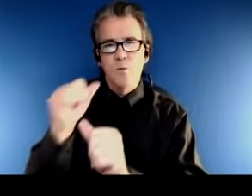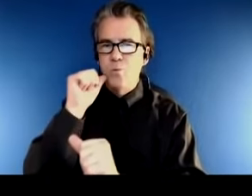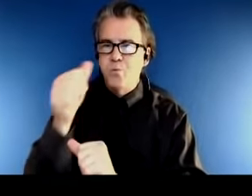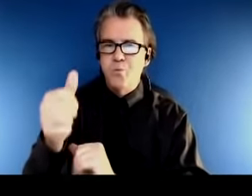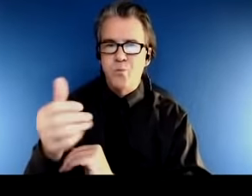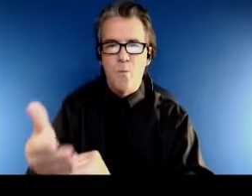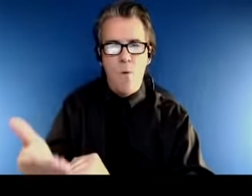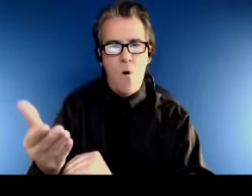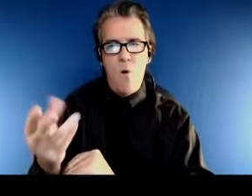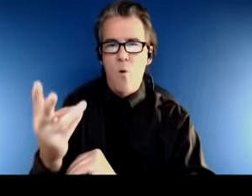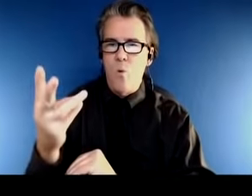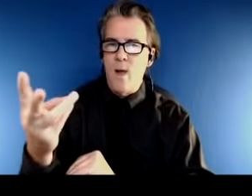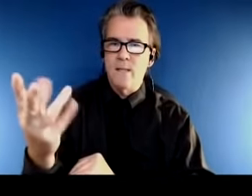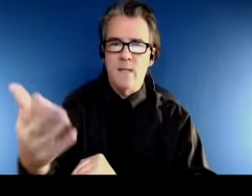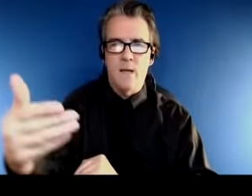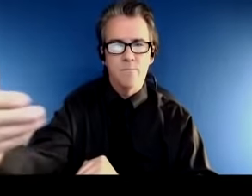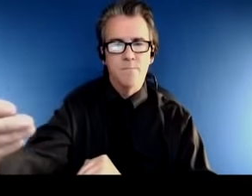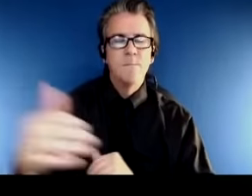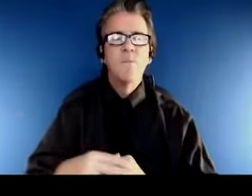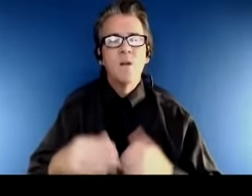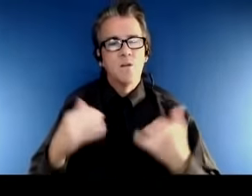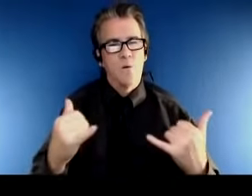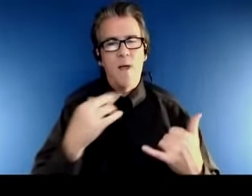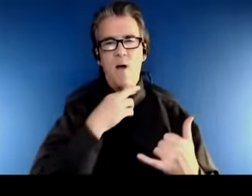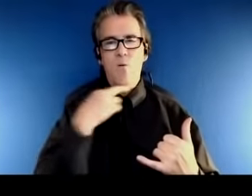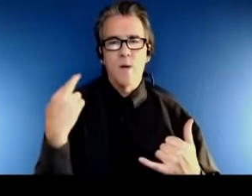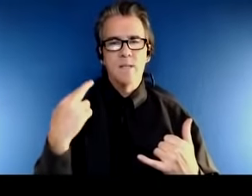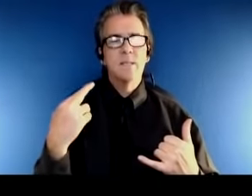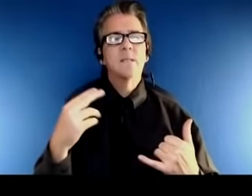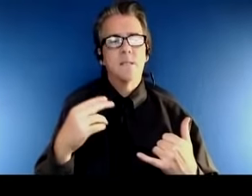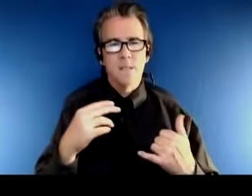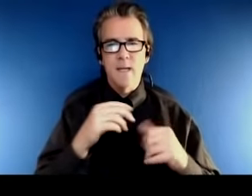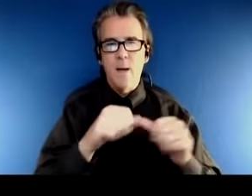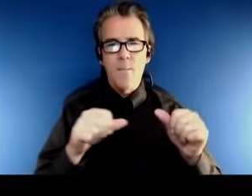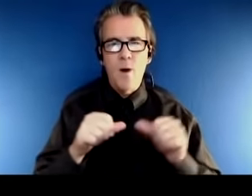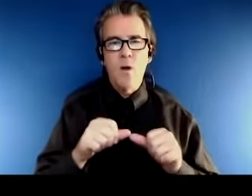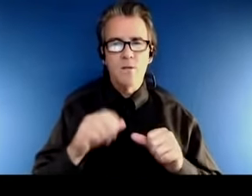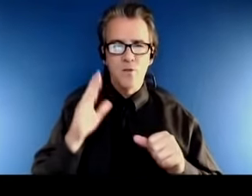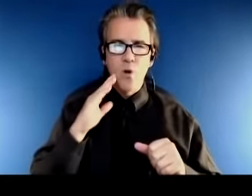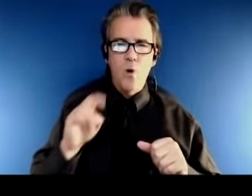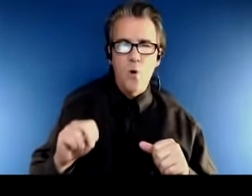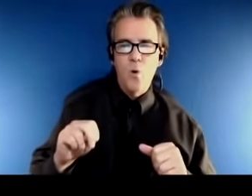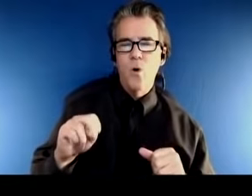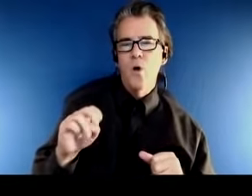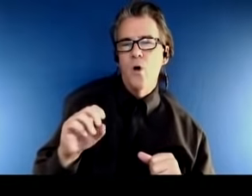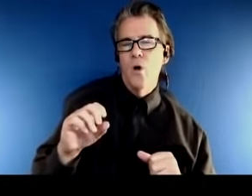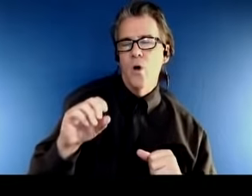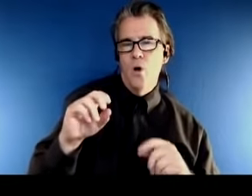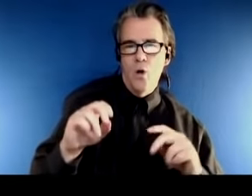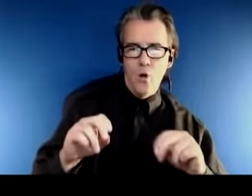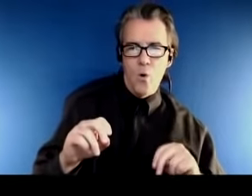And then if you think about that, if that's smaller, then the number of assets from a transmission or distribution